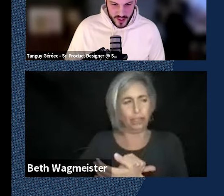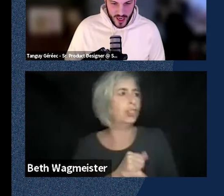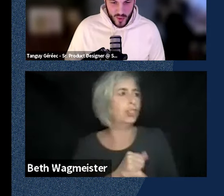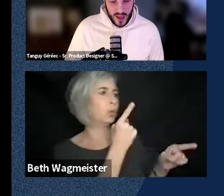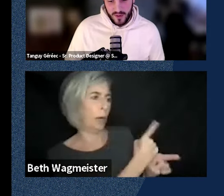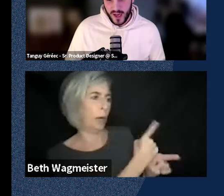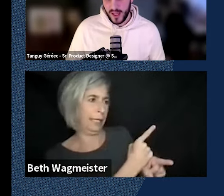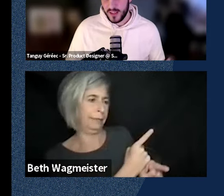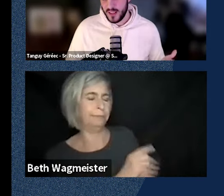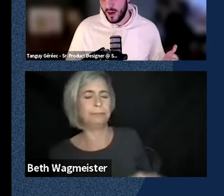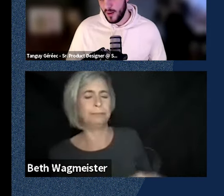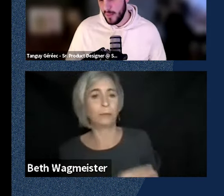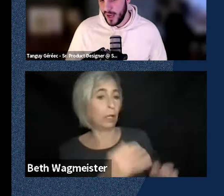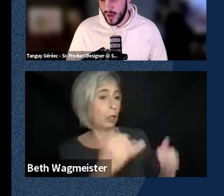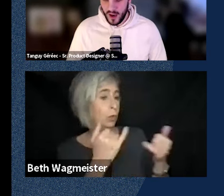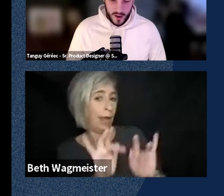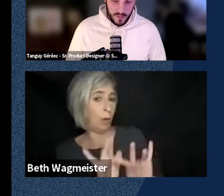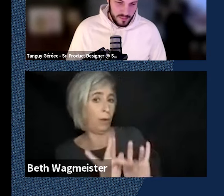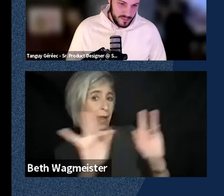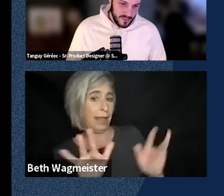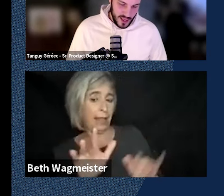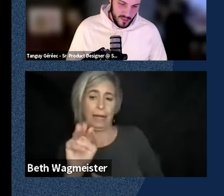So now we have highlighted our main landmark.